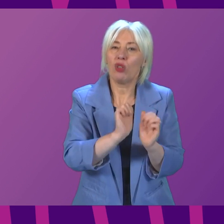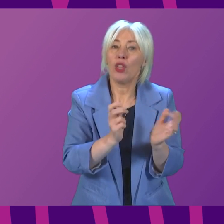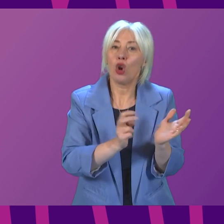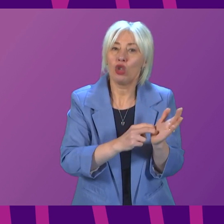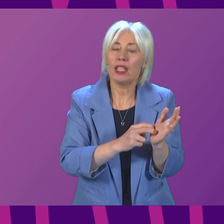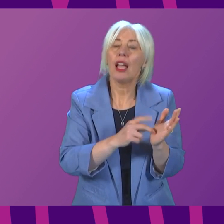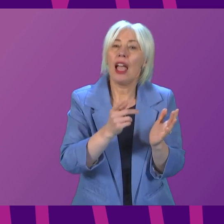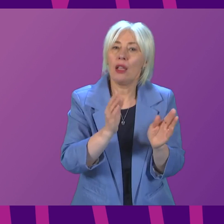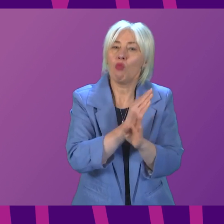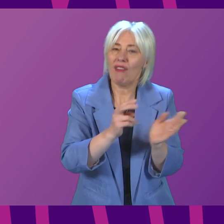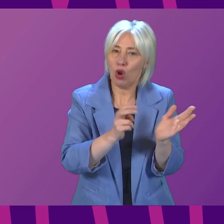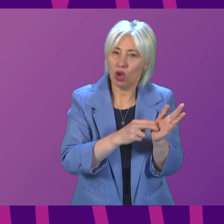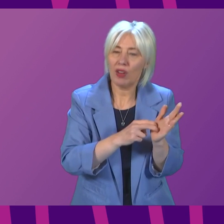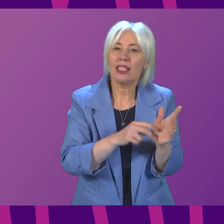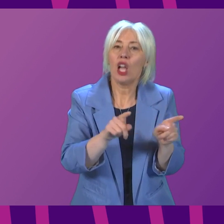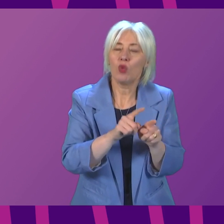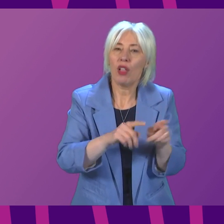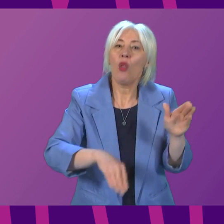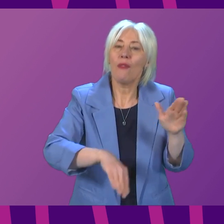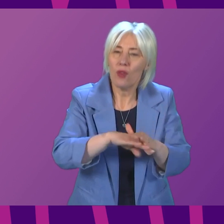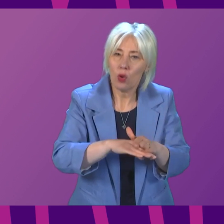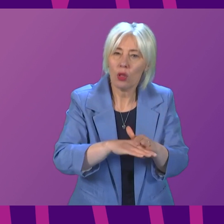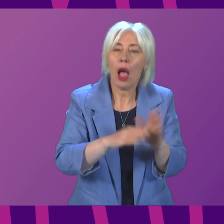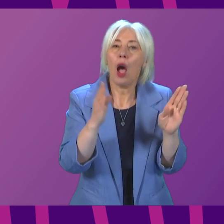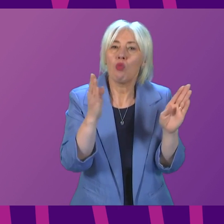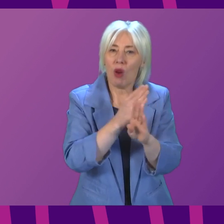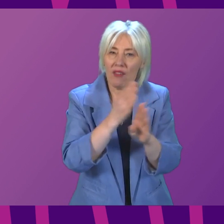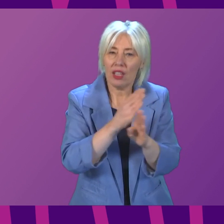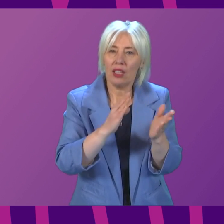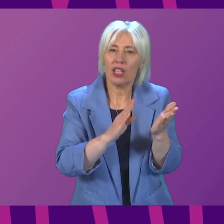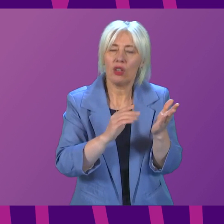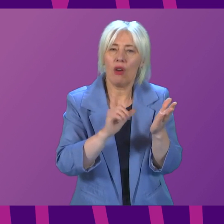contract as well as the full privatisation of CalMac?